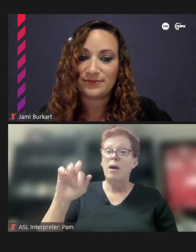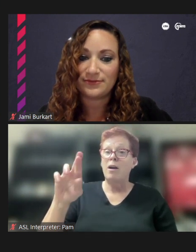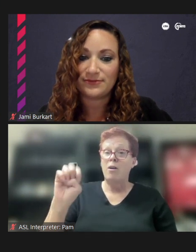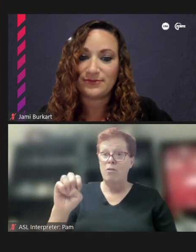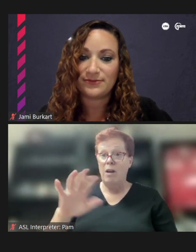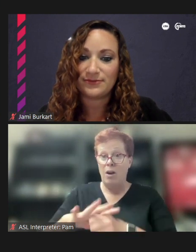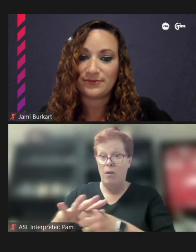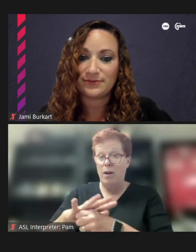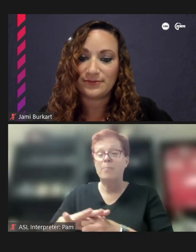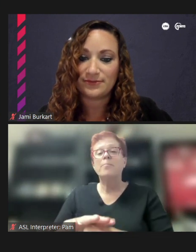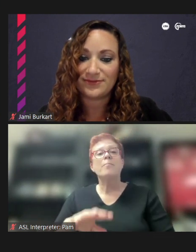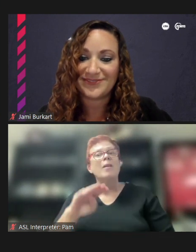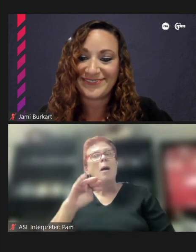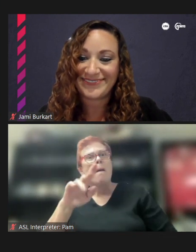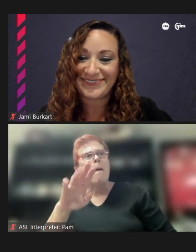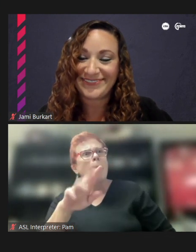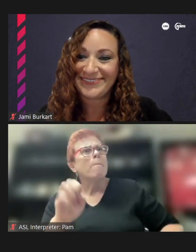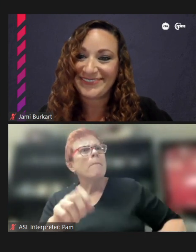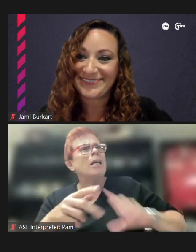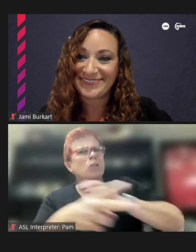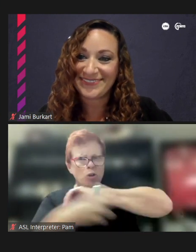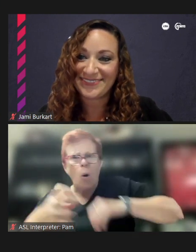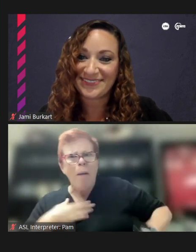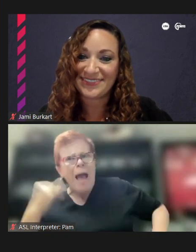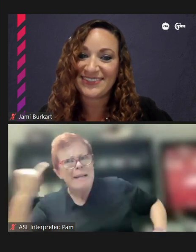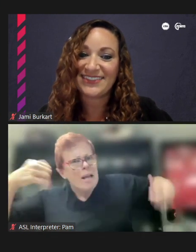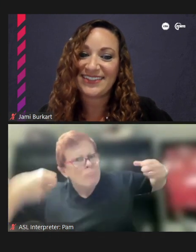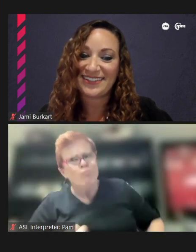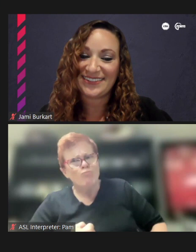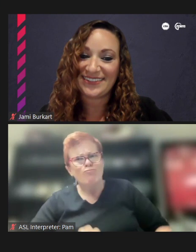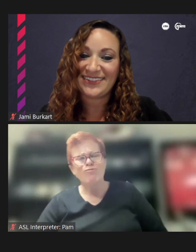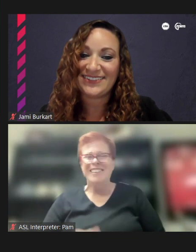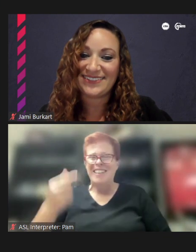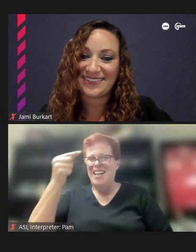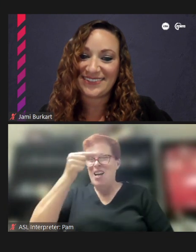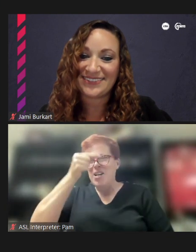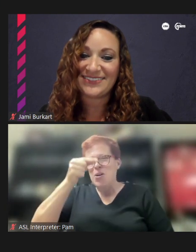and Mike actually stole a lot of my thunder. The greek masks for comedy and tragedy were definitely